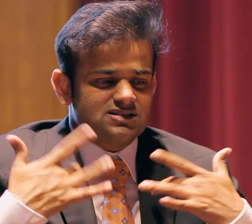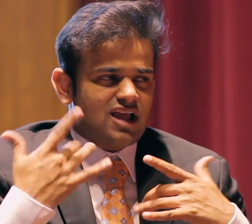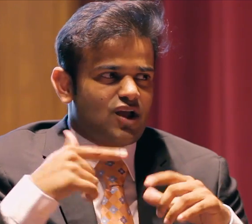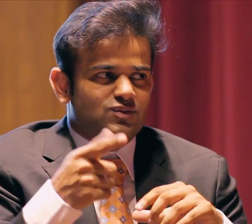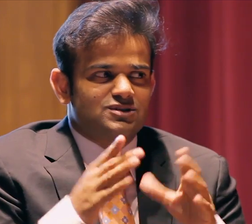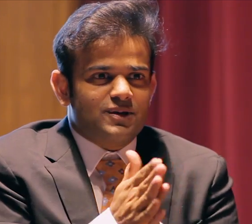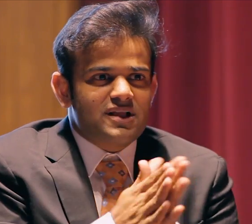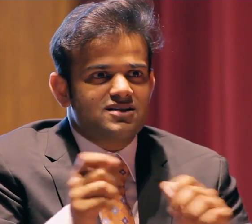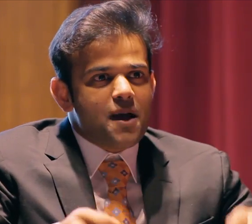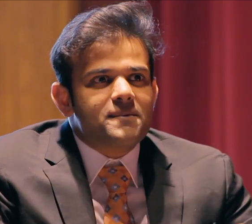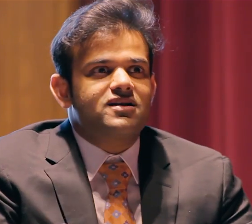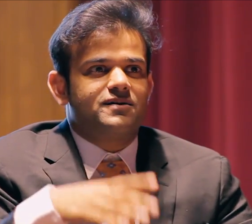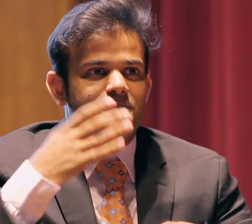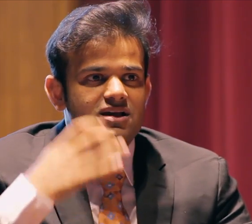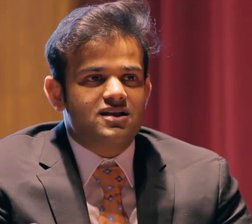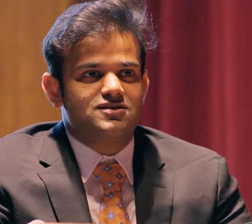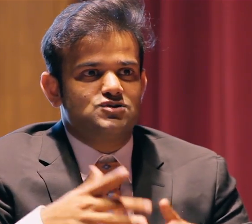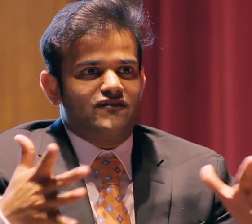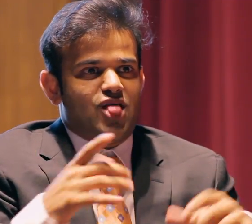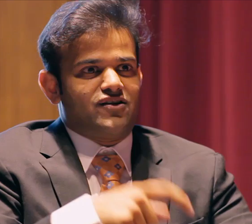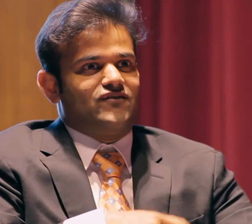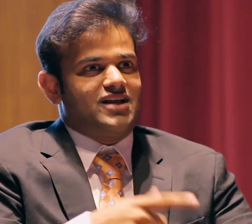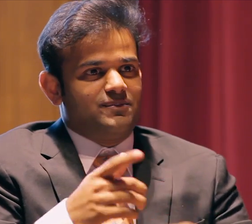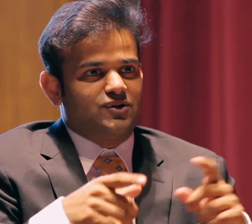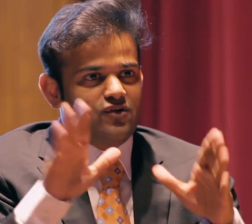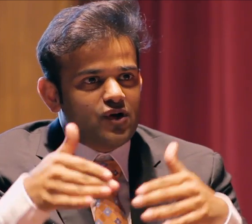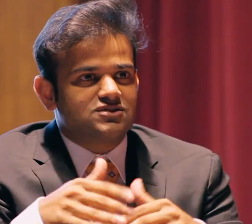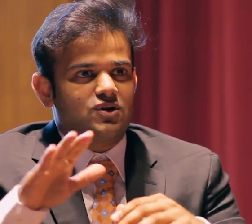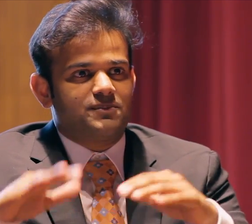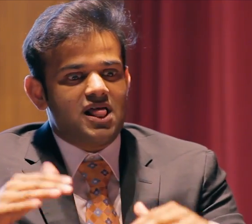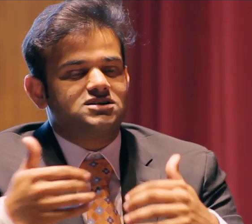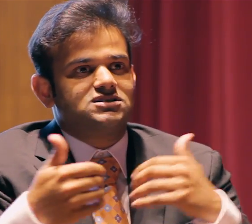[Vai] Yeah, that's great, that's exciting to hear about your passions, and you're focusing